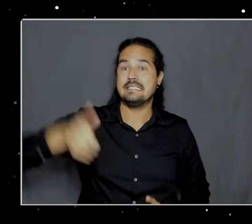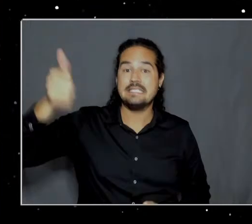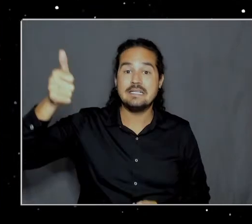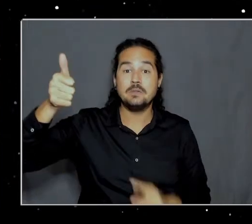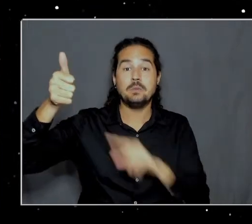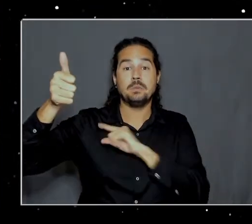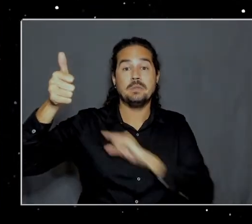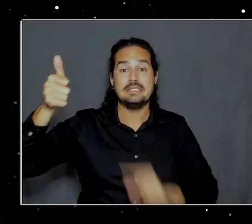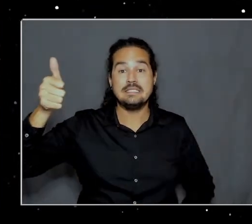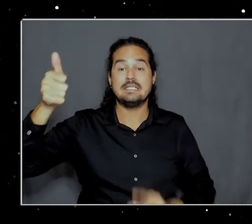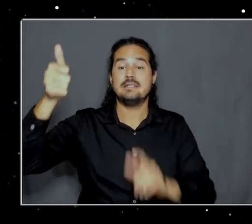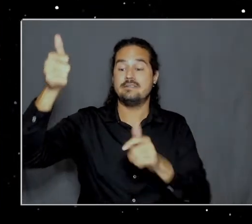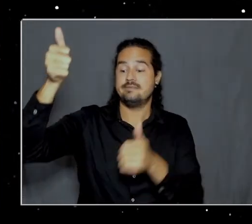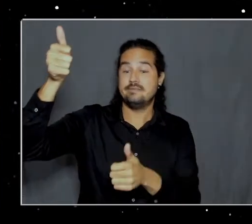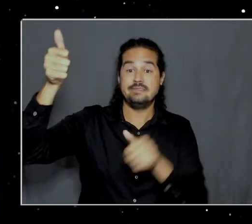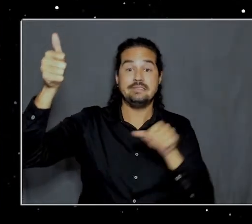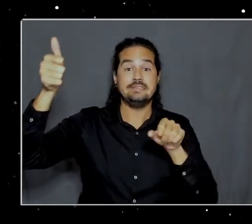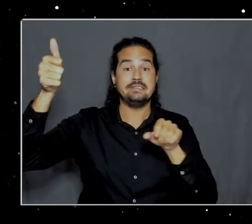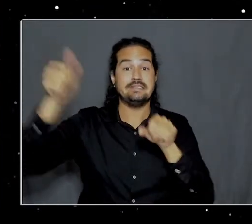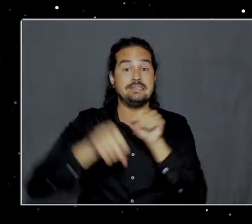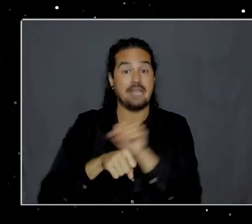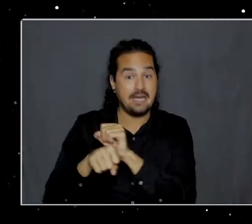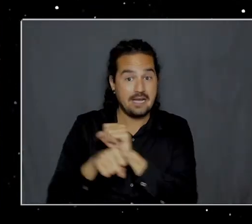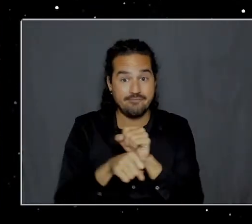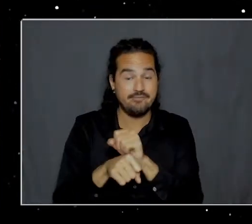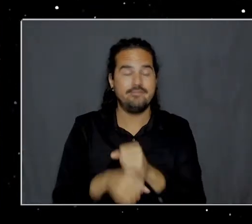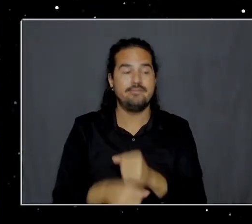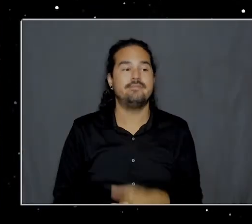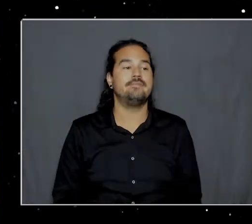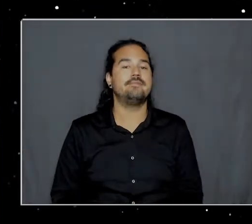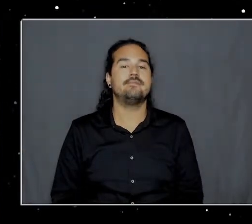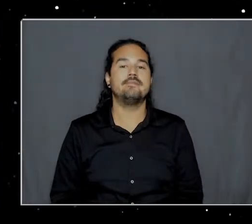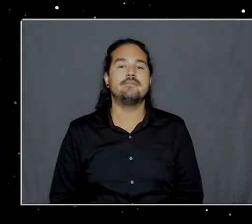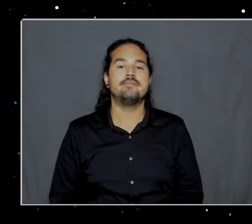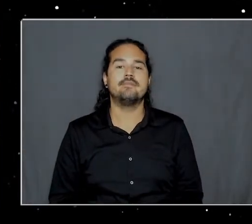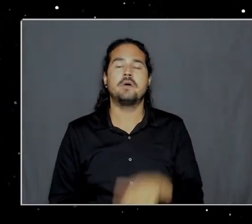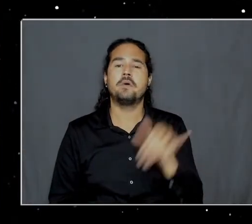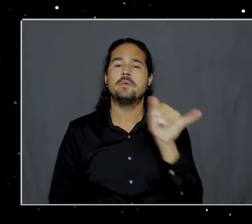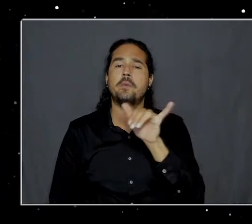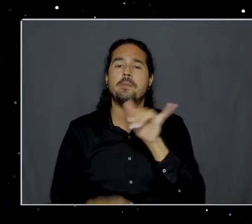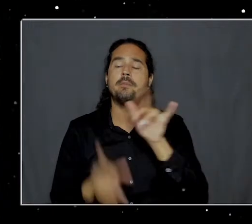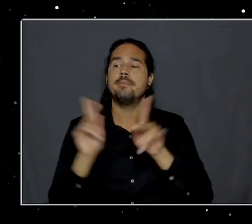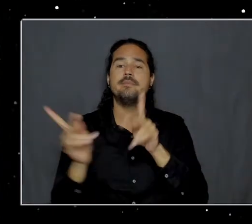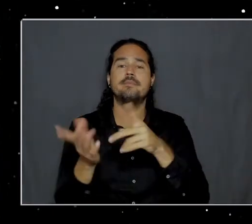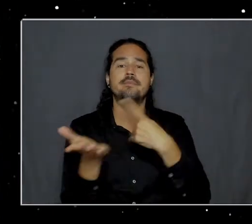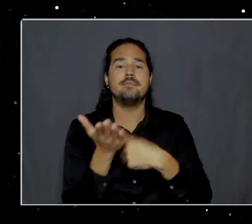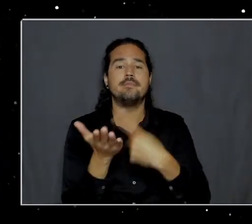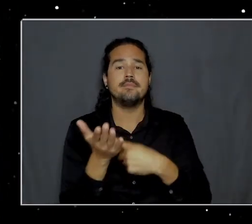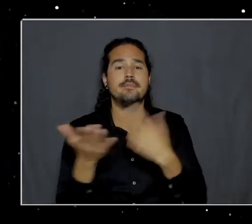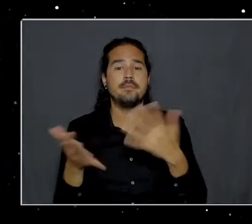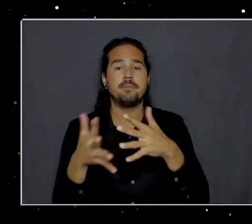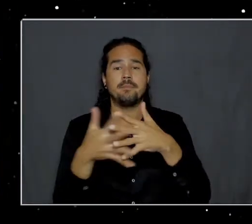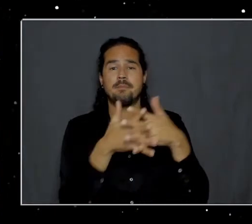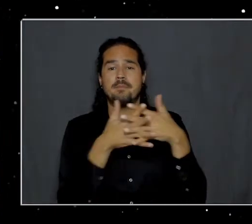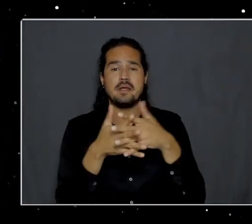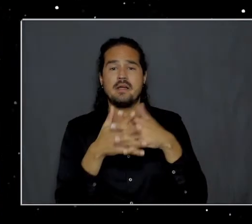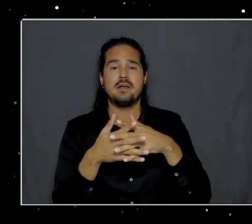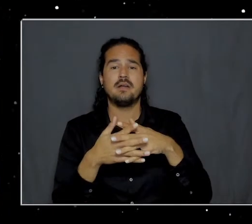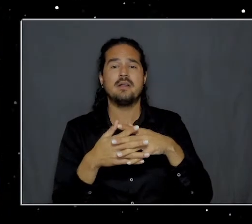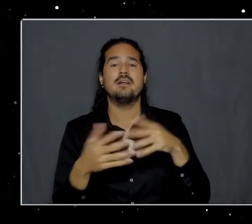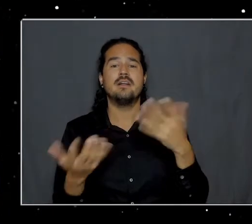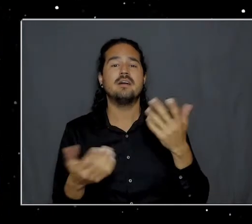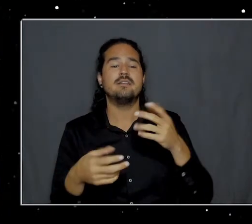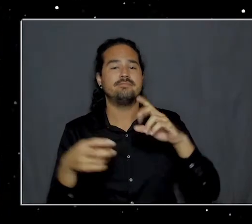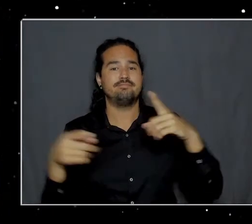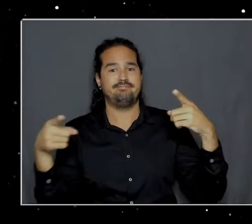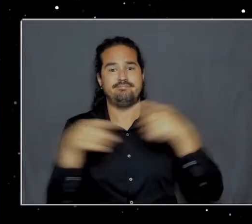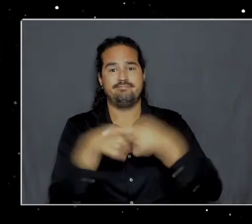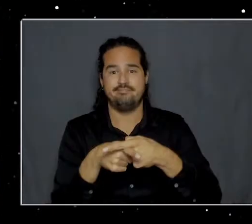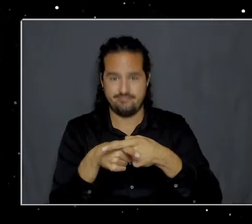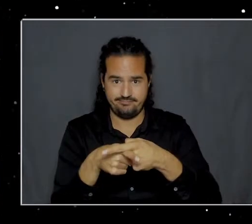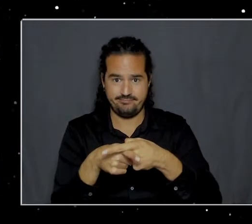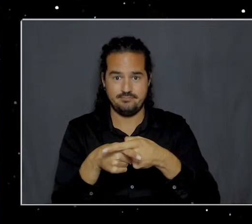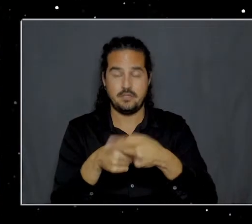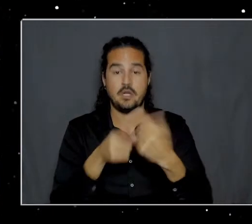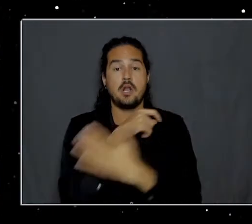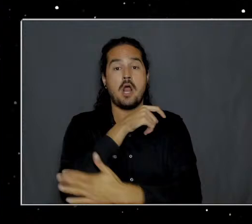RIGHT?